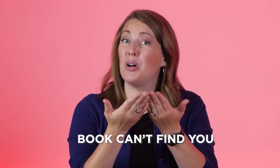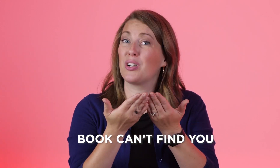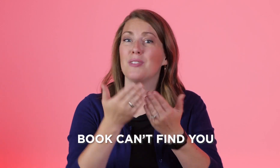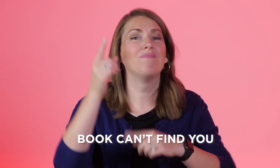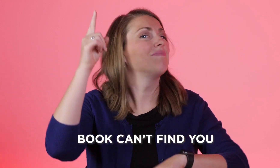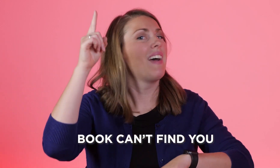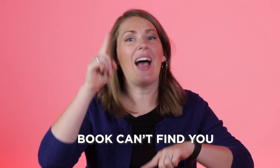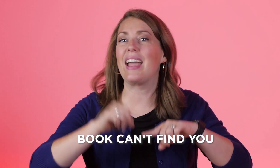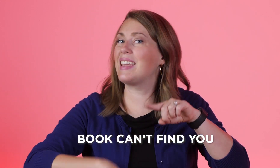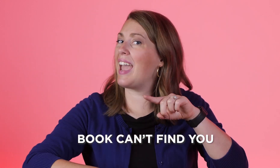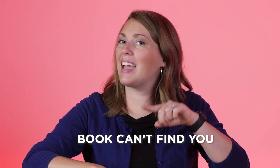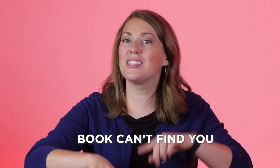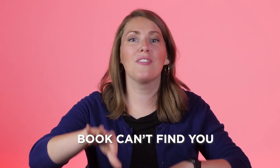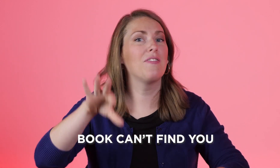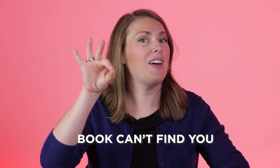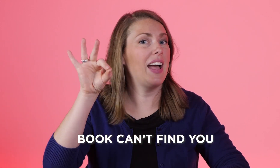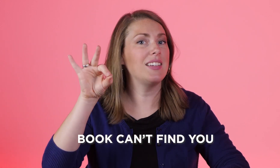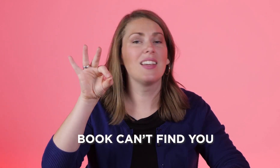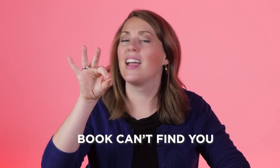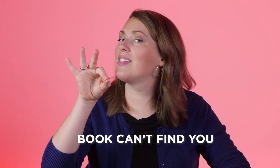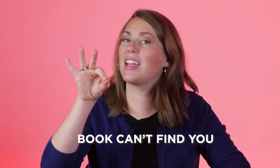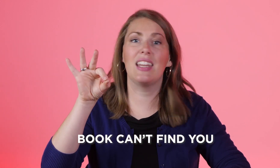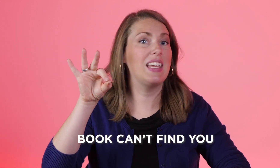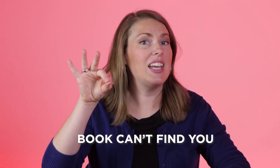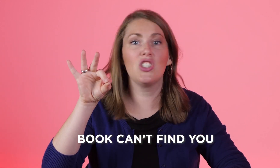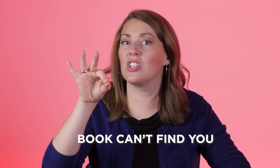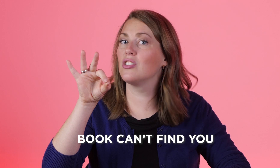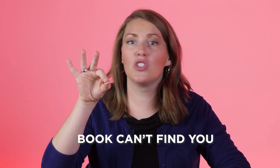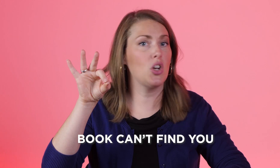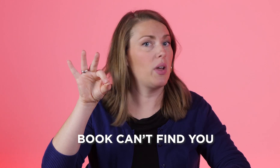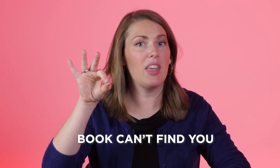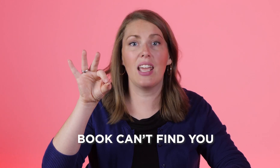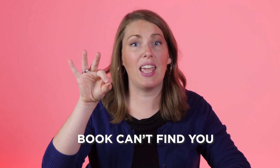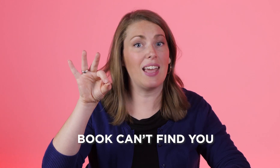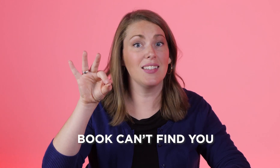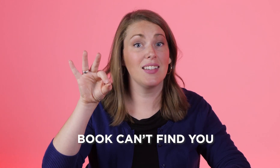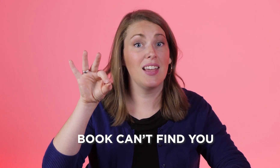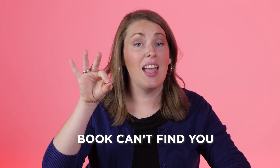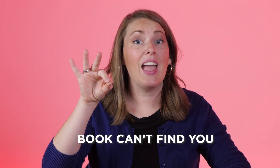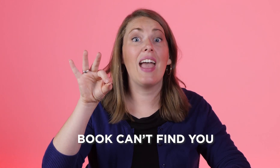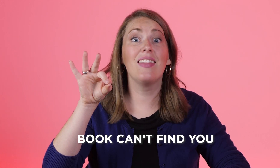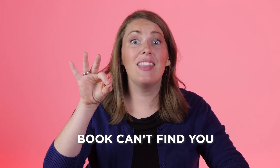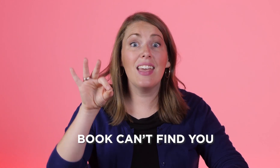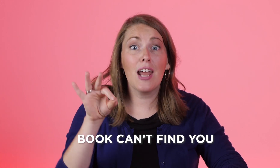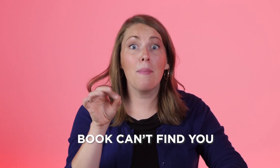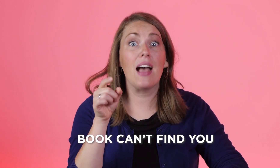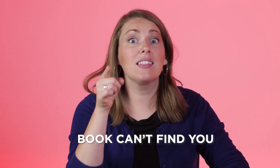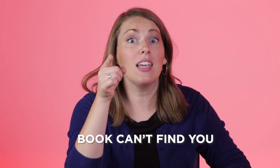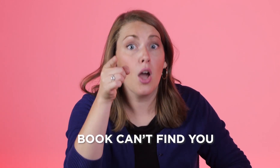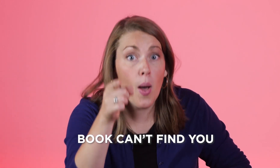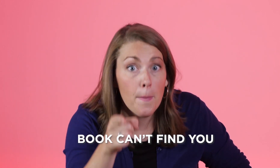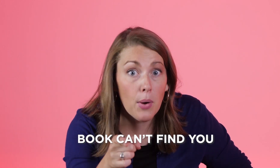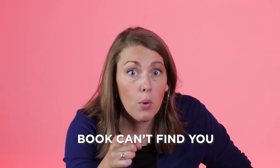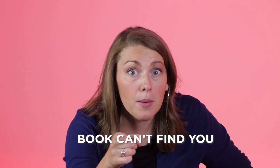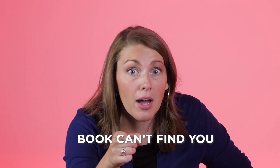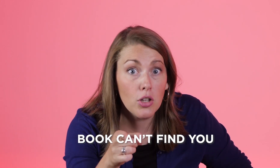book i can't find that negation showing that i can't and then i'm asking but what about